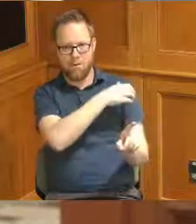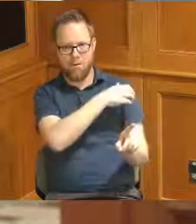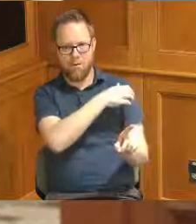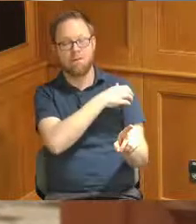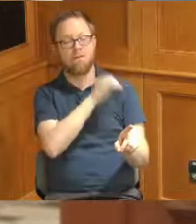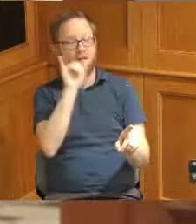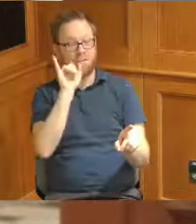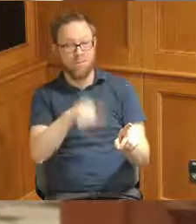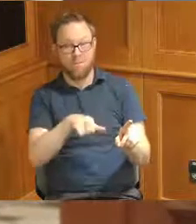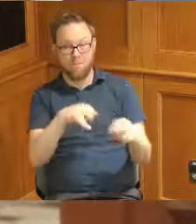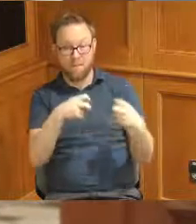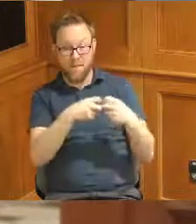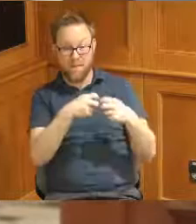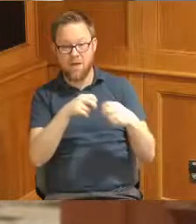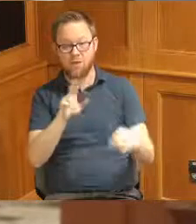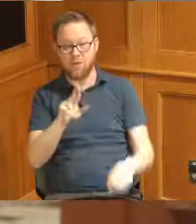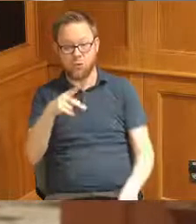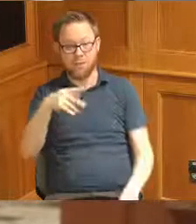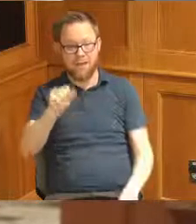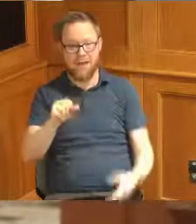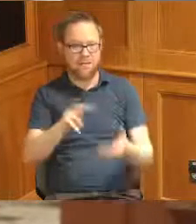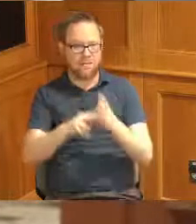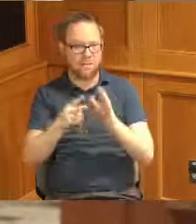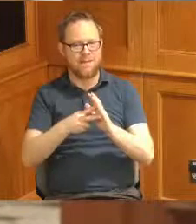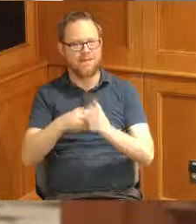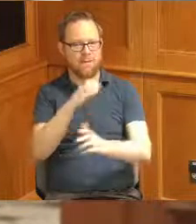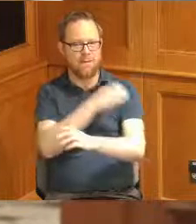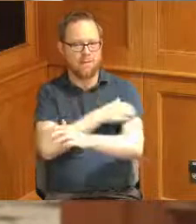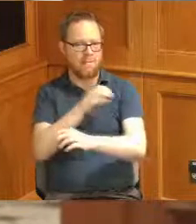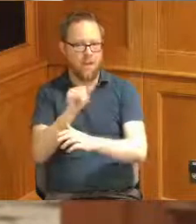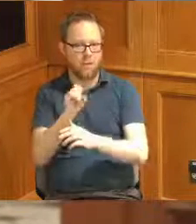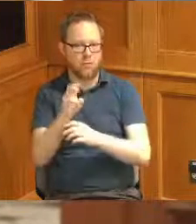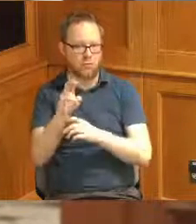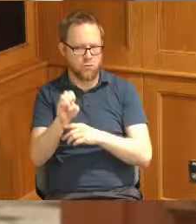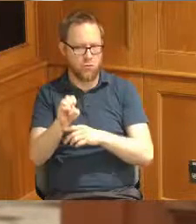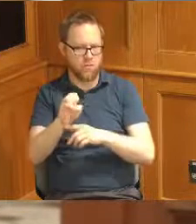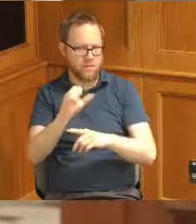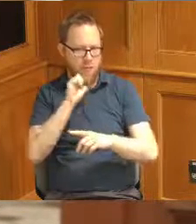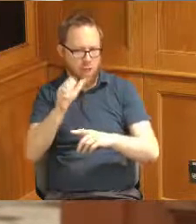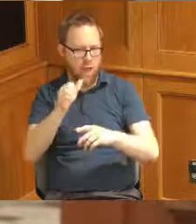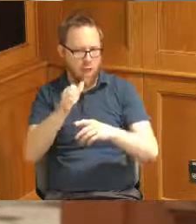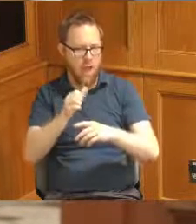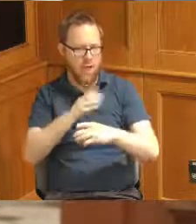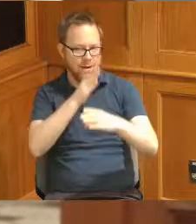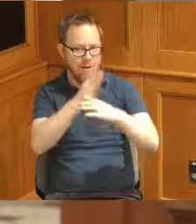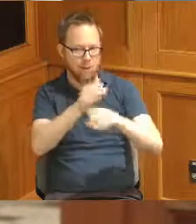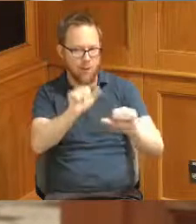in that UPS or the uninterruptible power source was damaged and it subsequently prohibited the